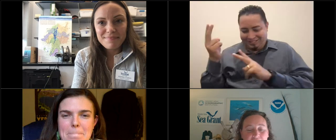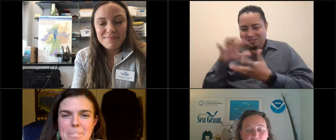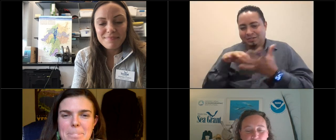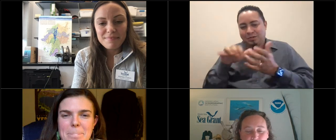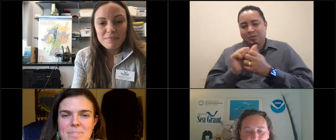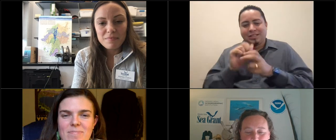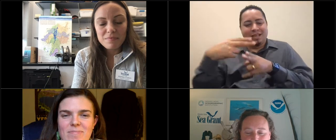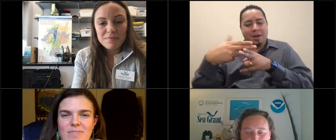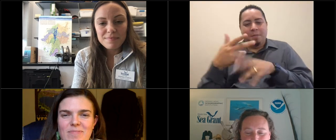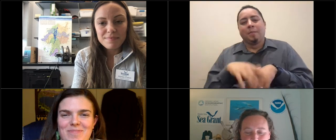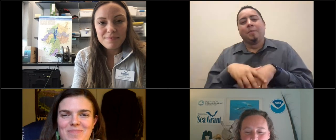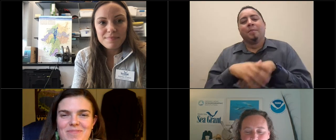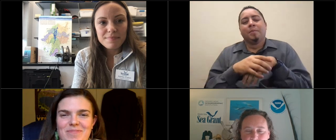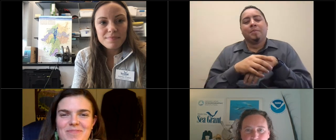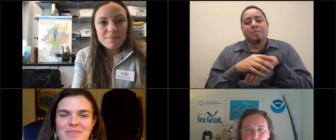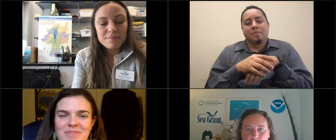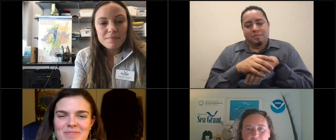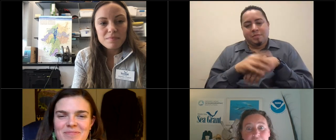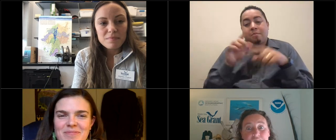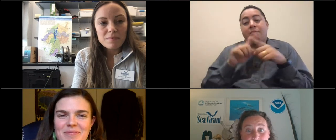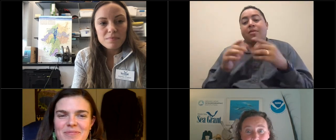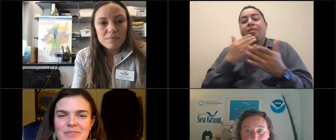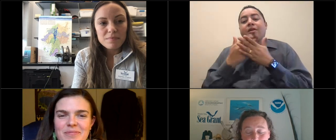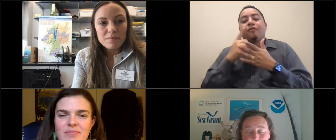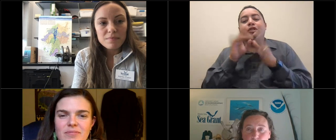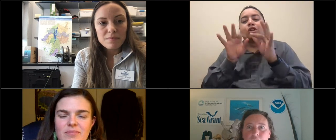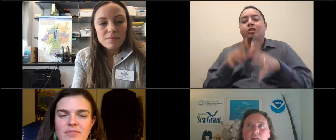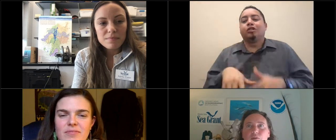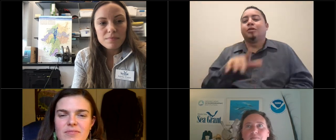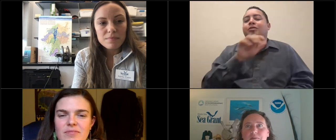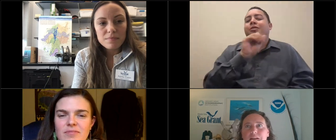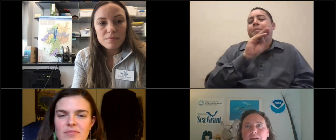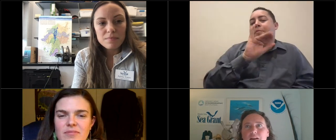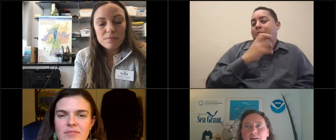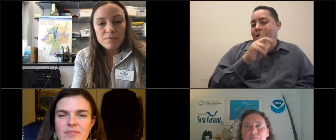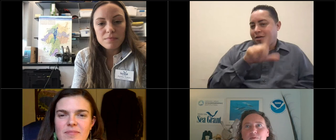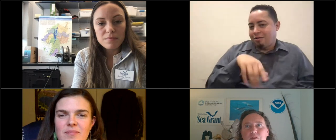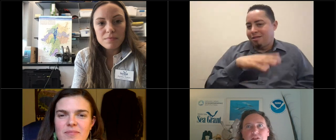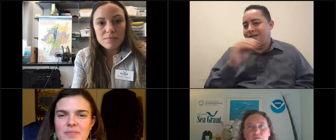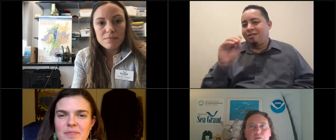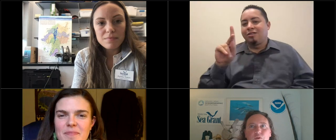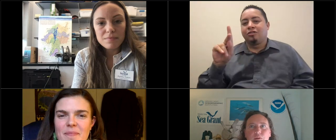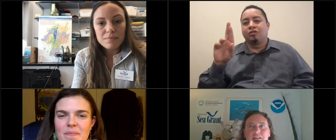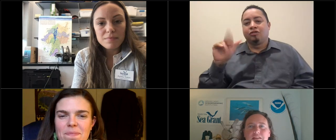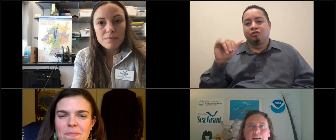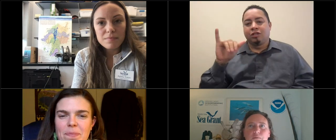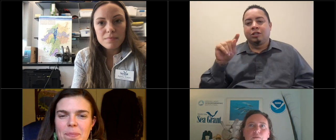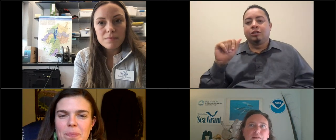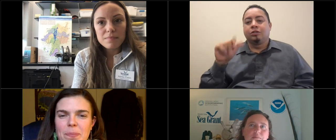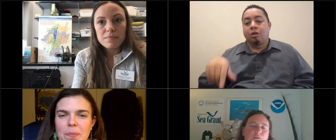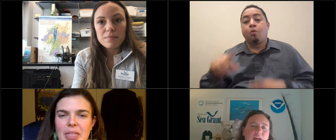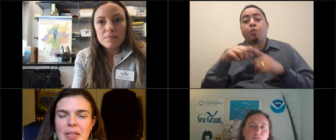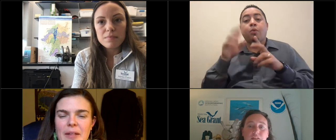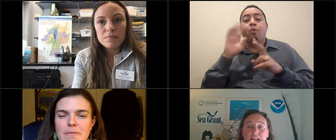And if you're interested in joining us next week, we are going to be switching from the Northeast, and we're going to be going out